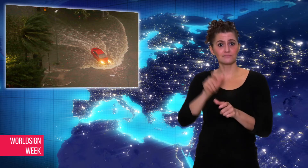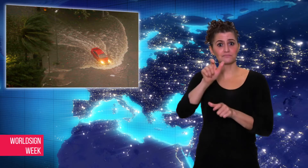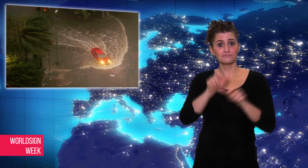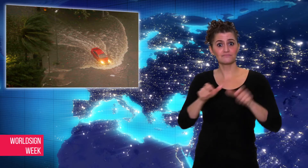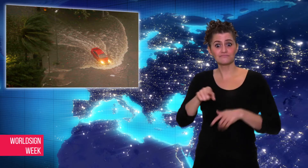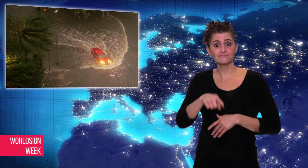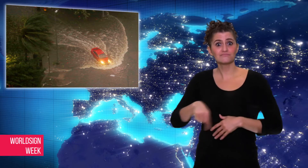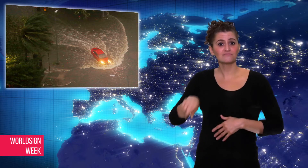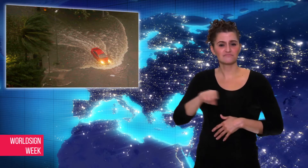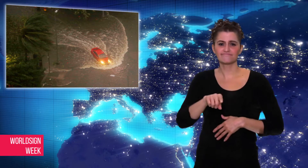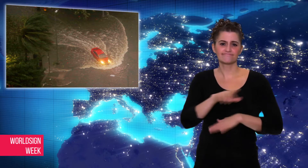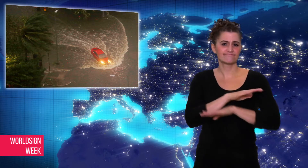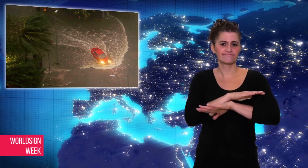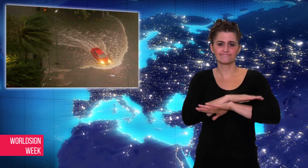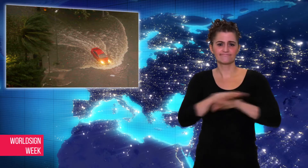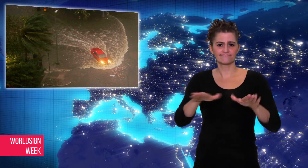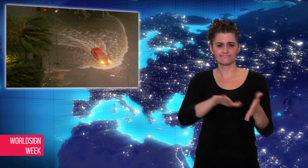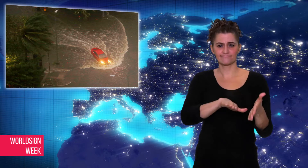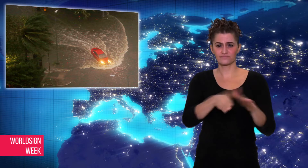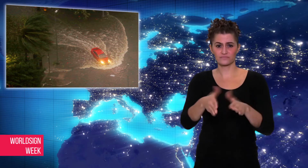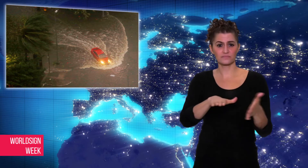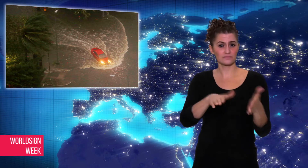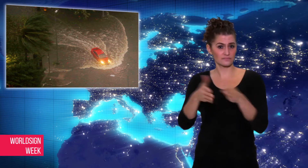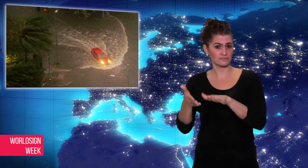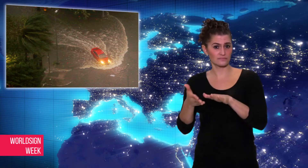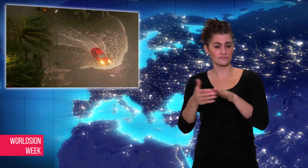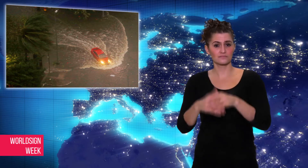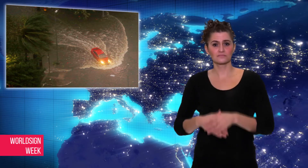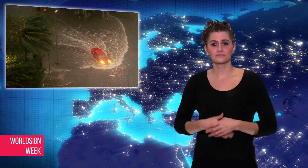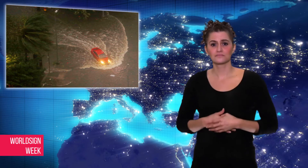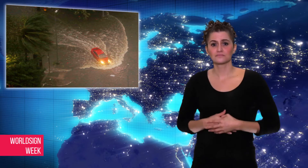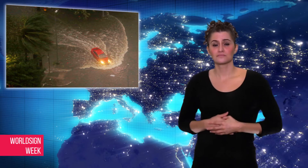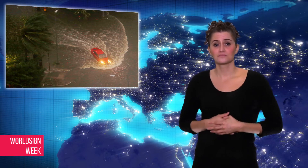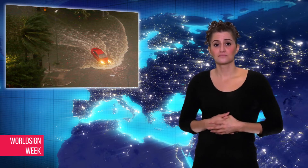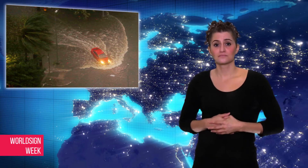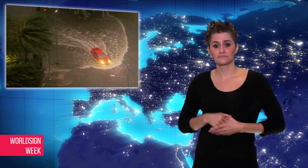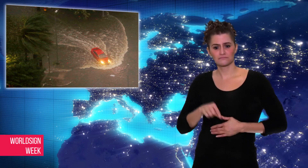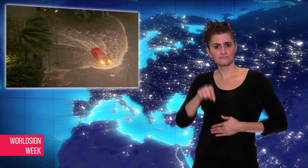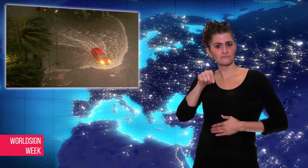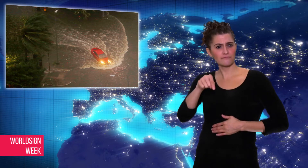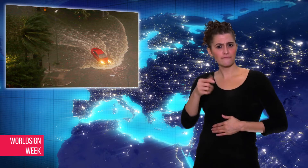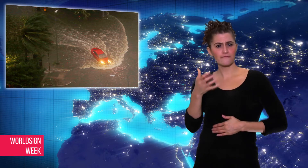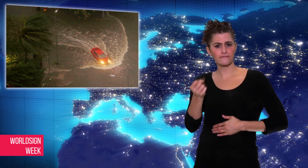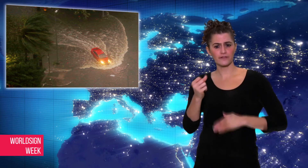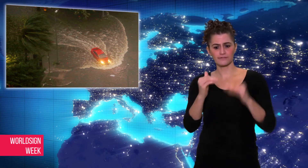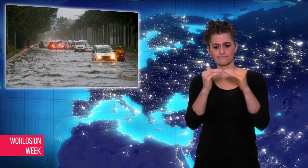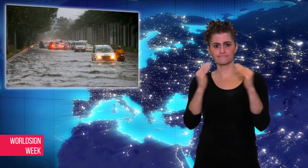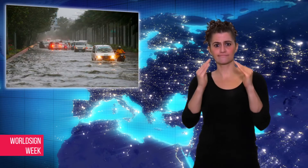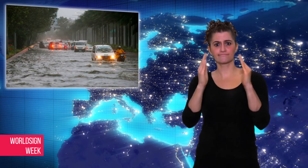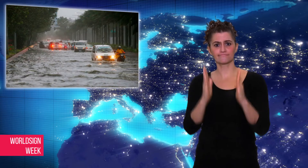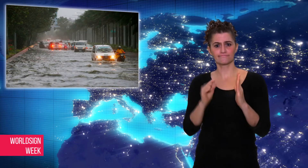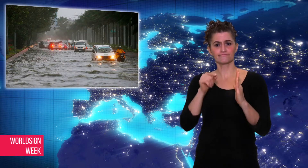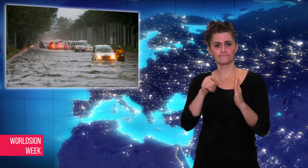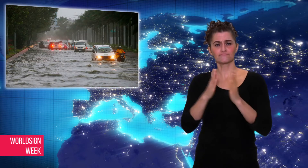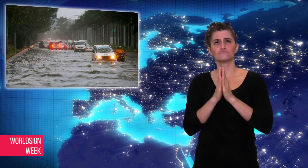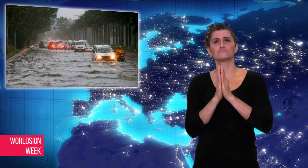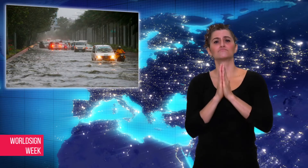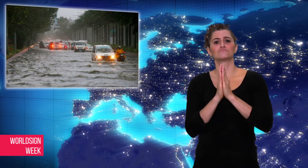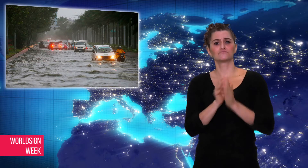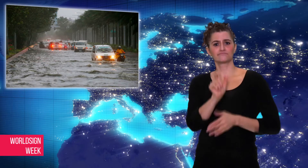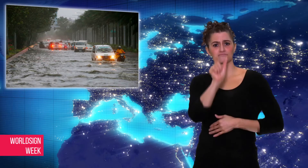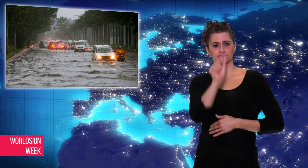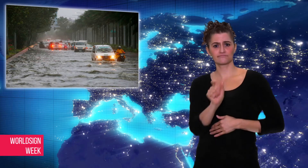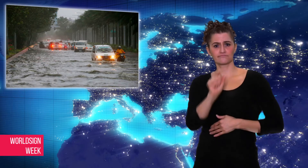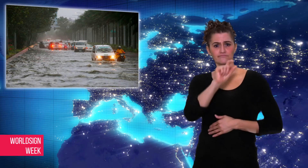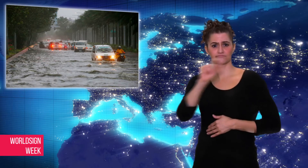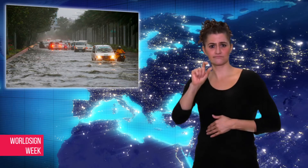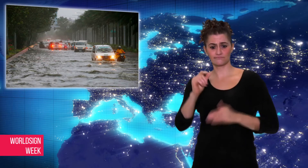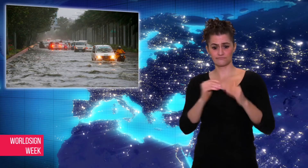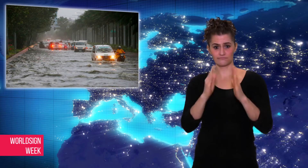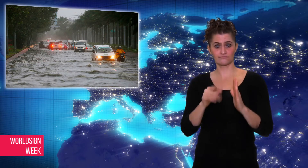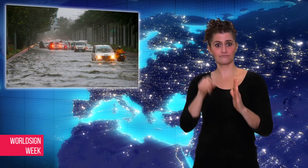of rescuers gathered to dig out the